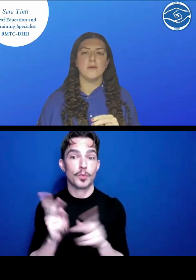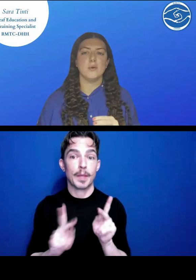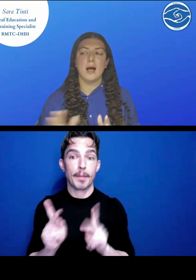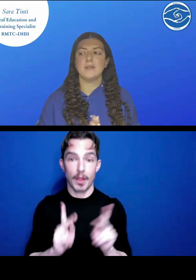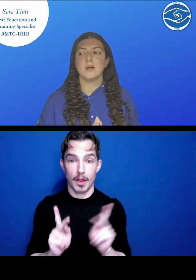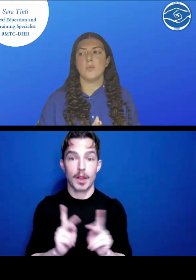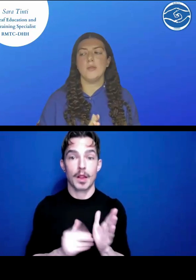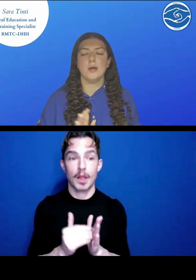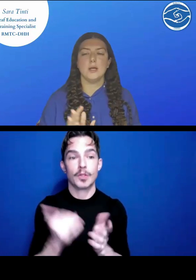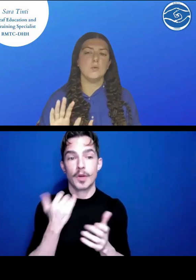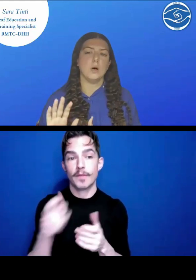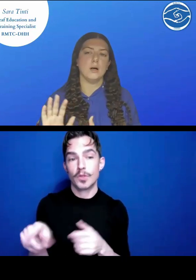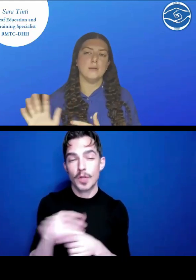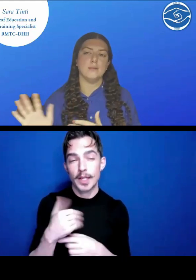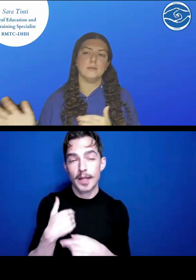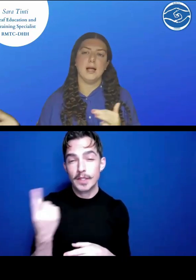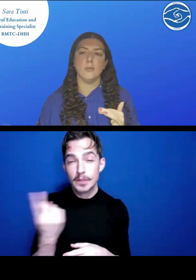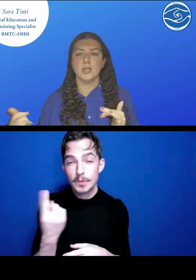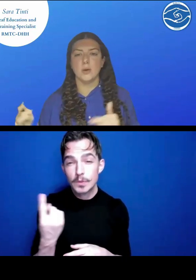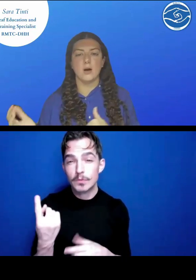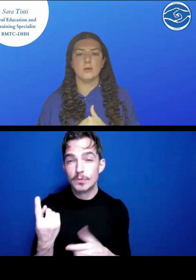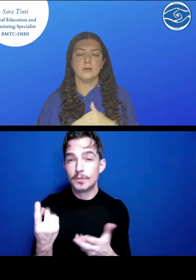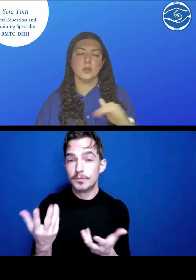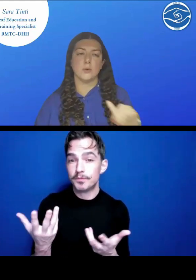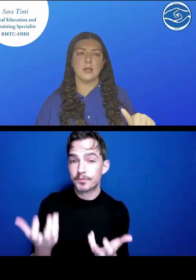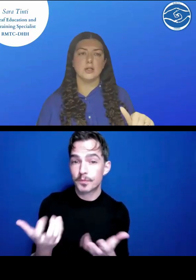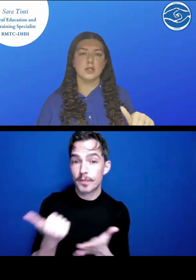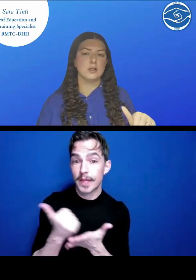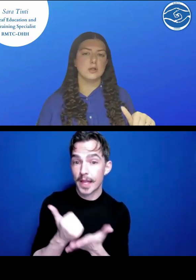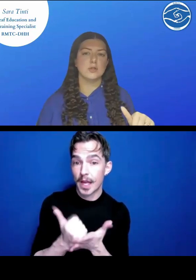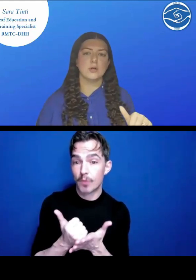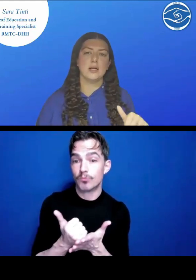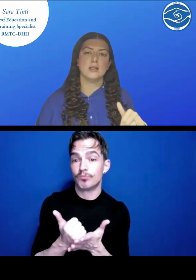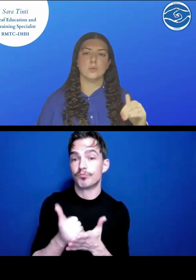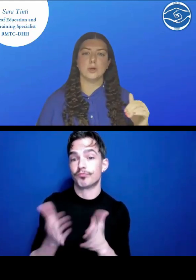So if you have someone that you want helping you out doing the Usher syndrome screening,